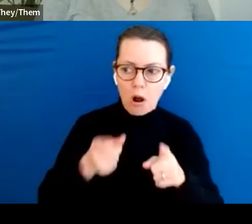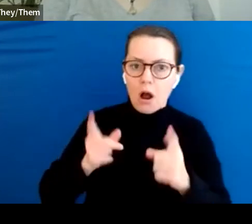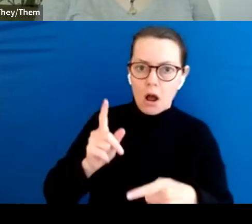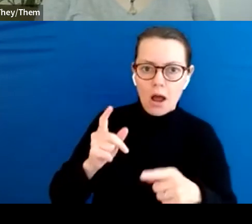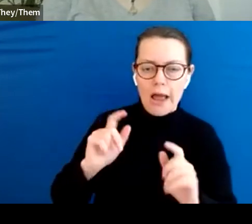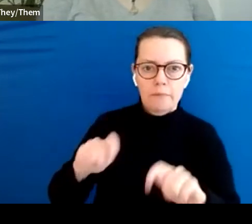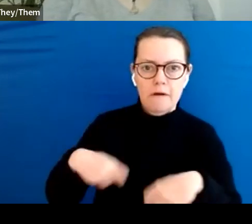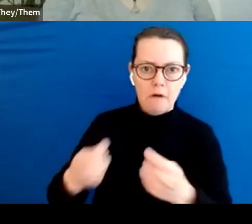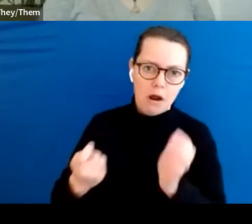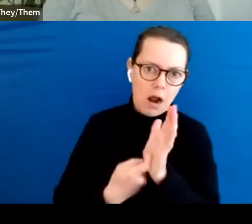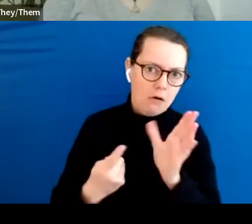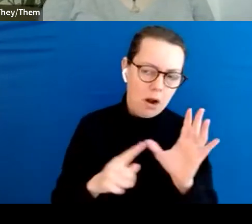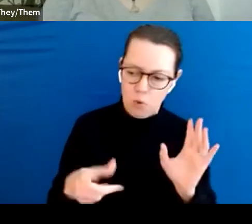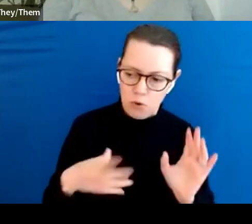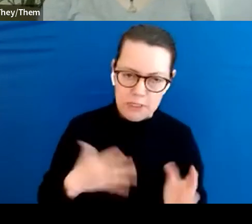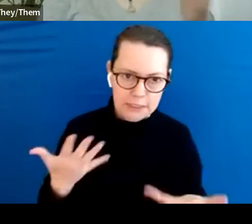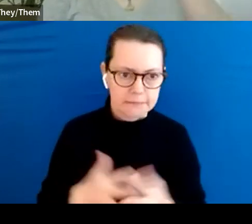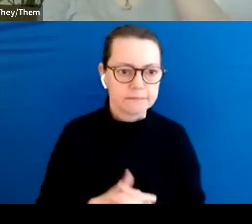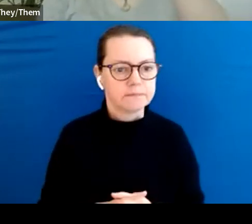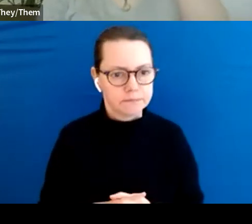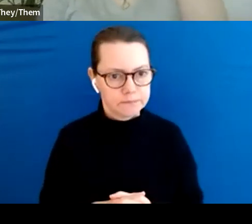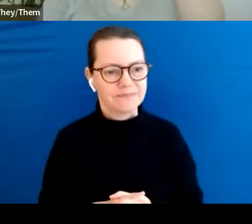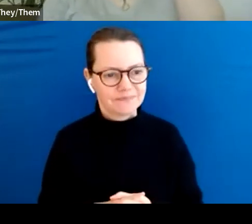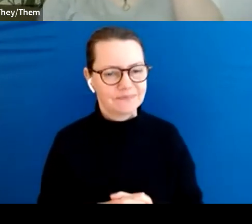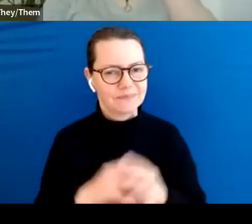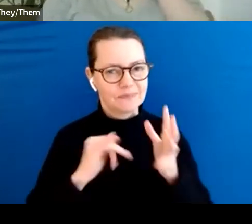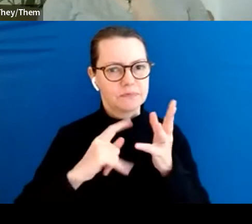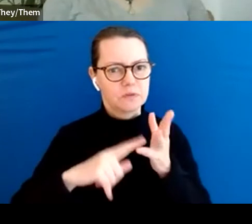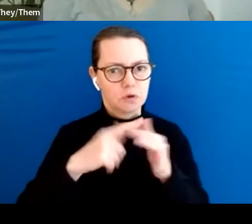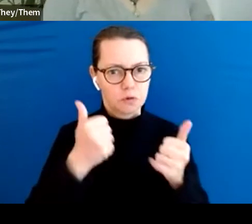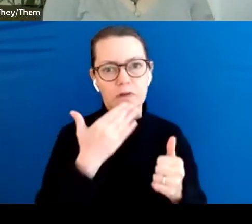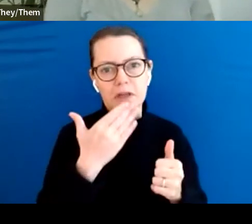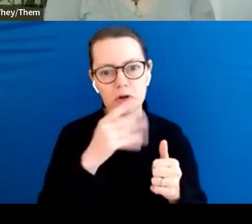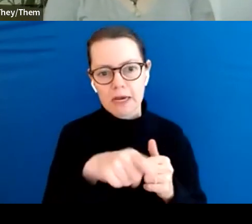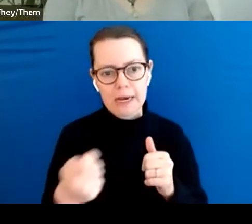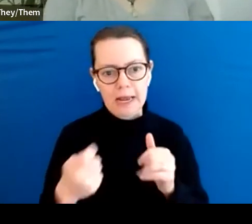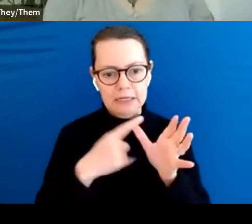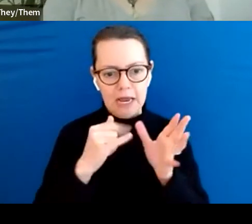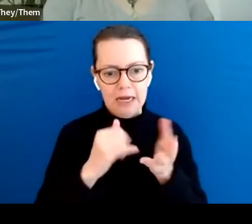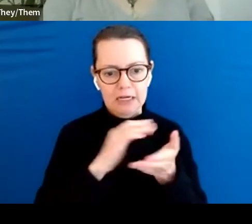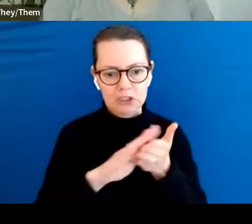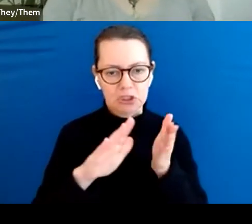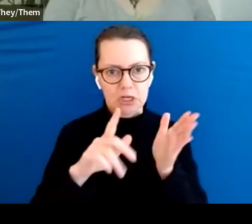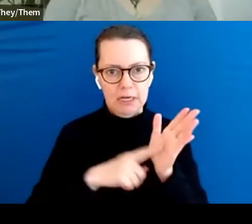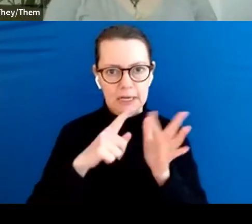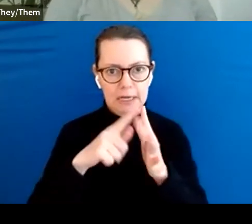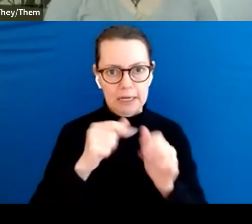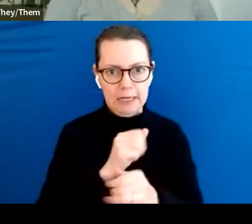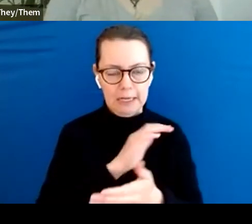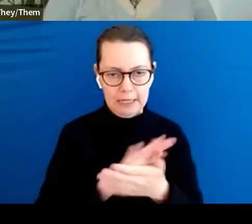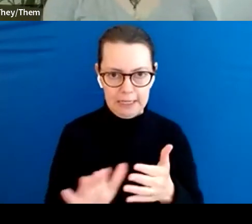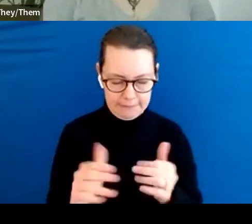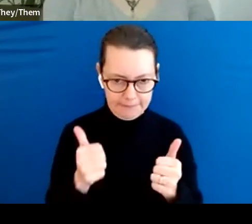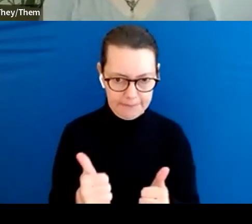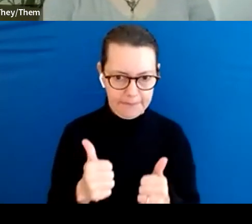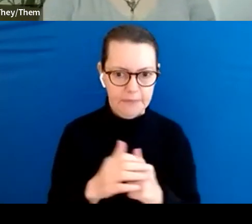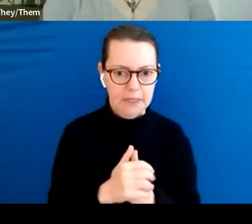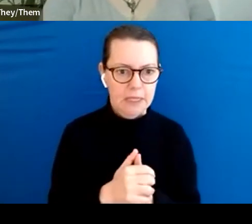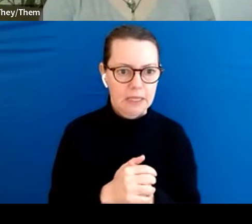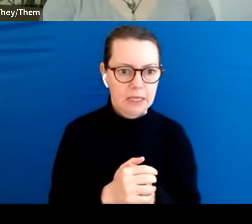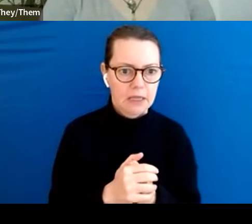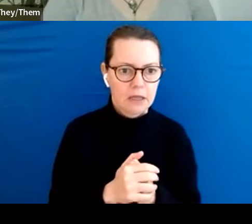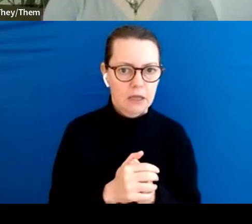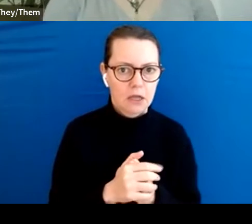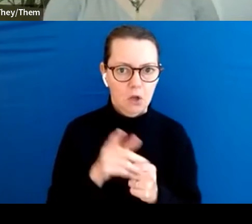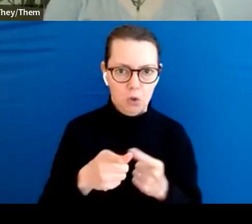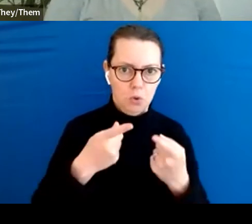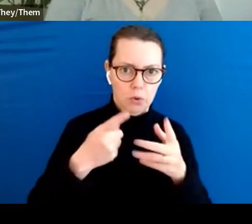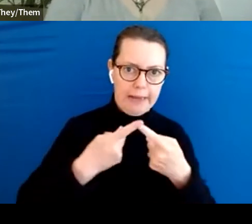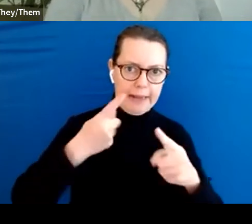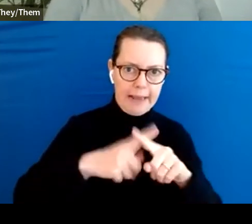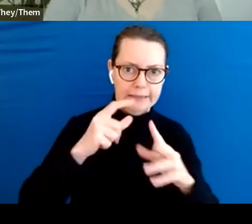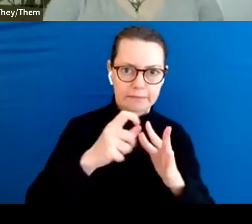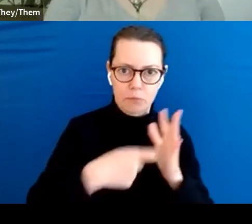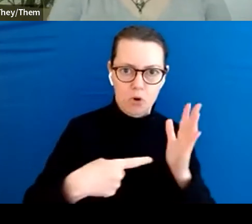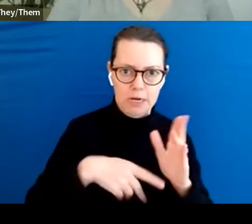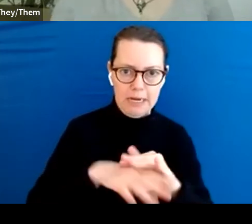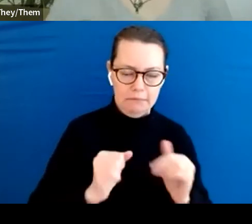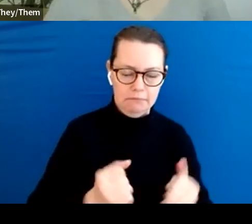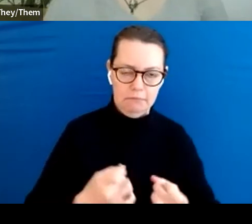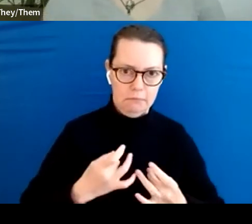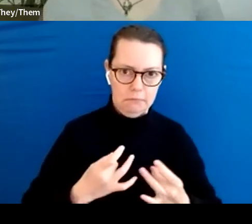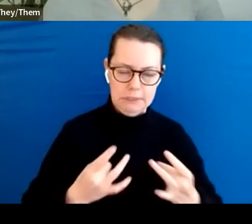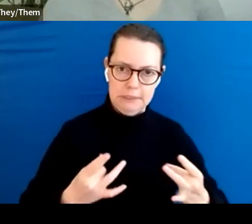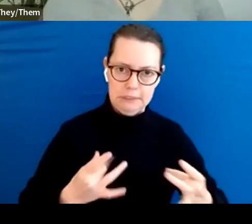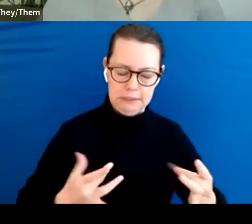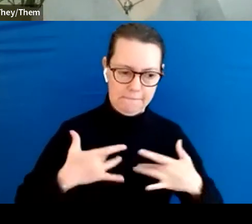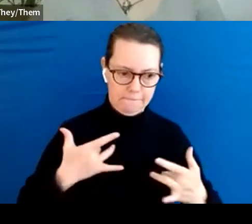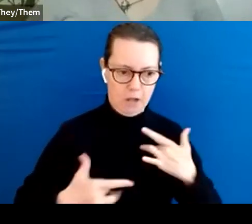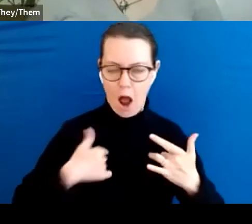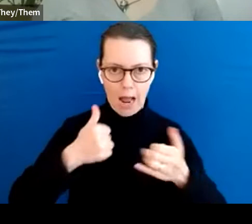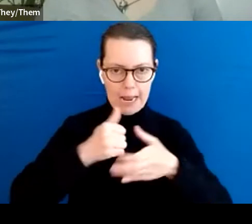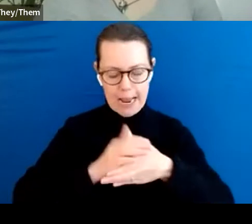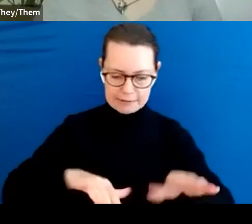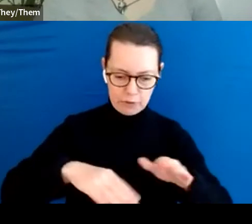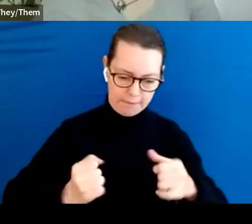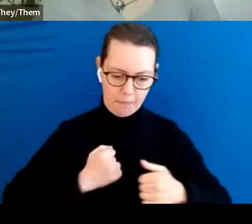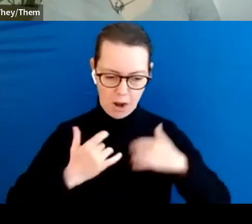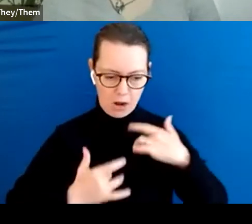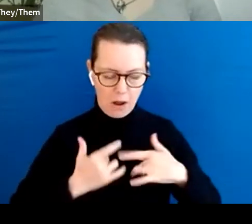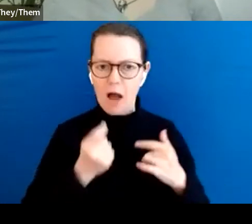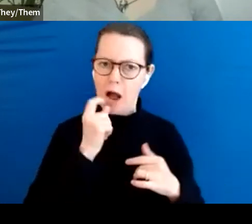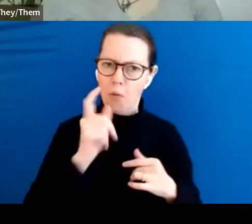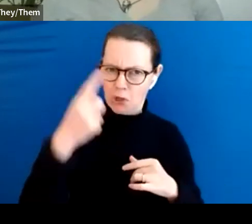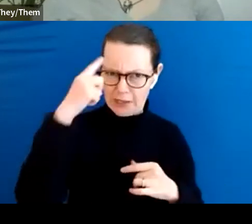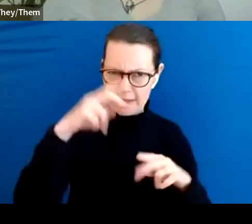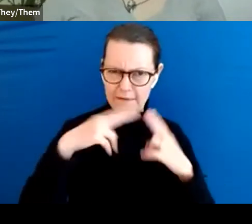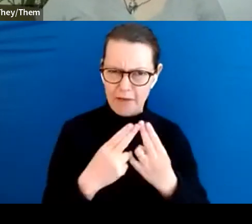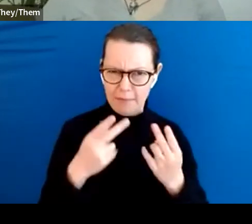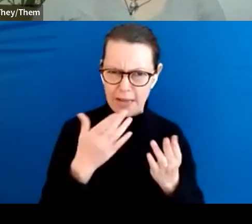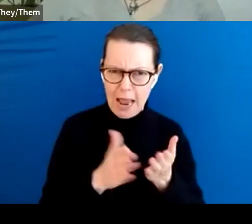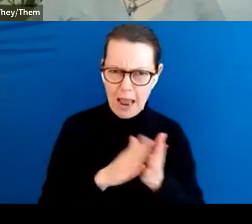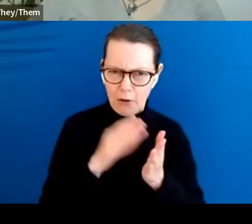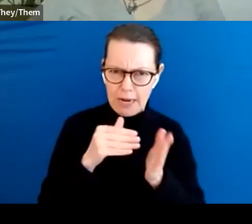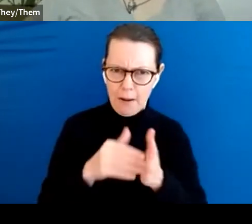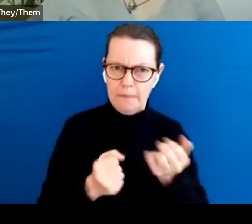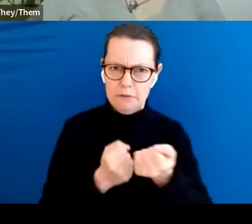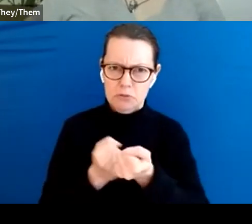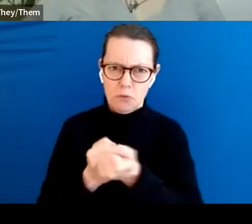Does that sort of get that's really helpful. So go through to Ashley next actually on this topic of it being the expert in your in disability what were your thoughts about things that families could do to build self advocacy skills early.